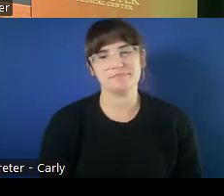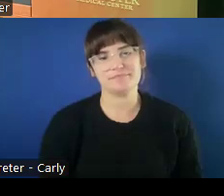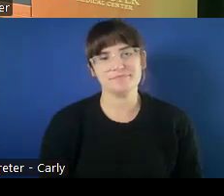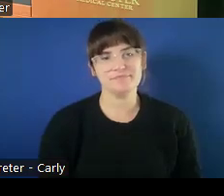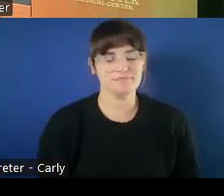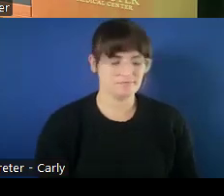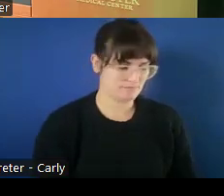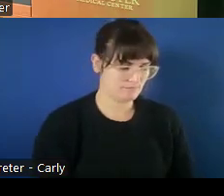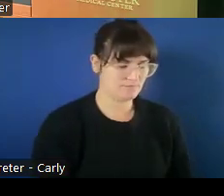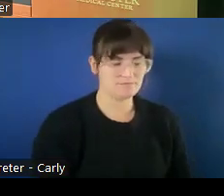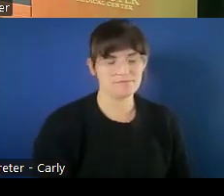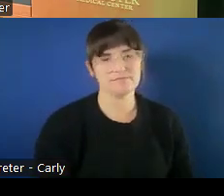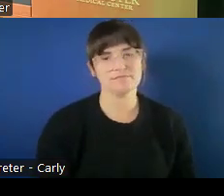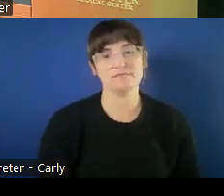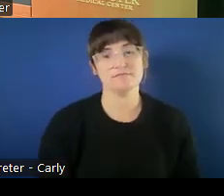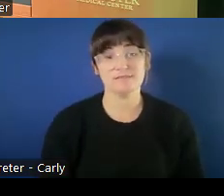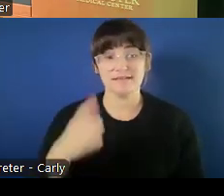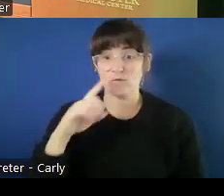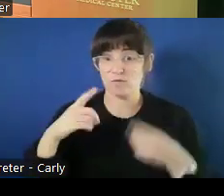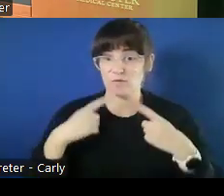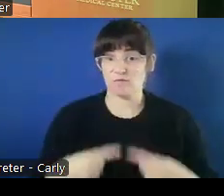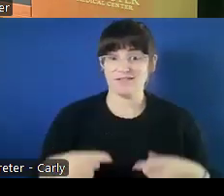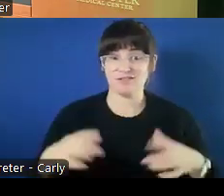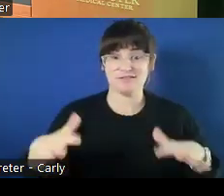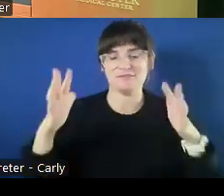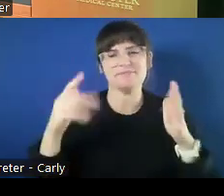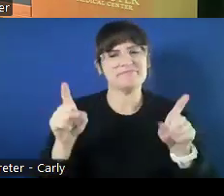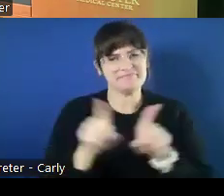we thought about for depression and anxiety we can do the same kinds of epidemiological